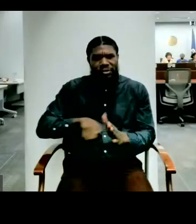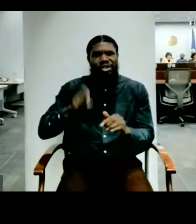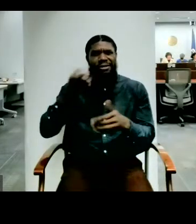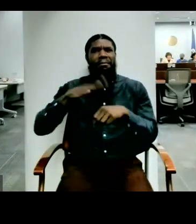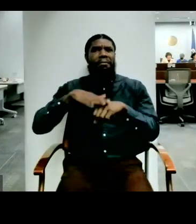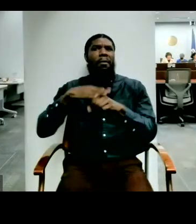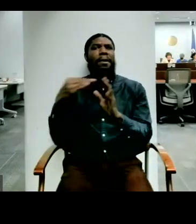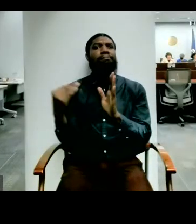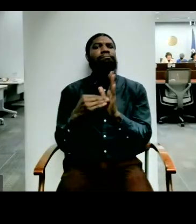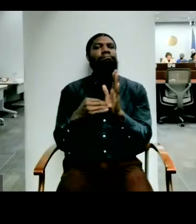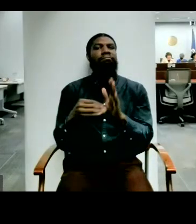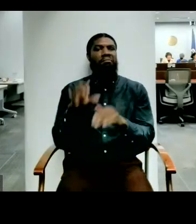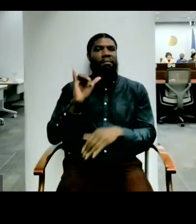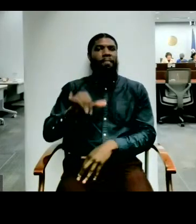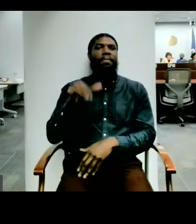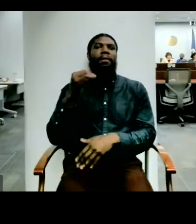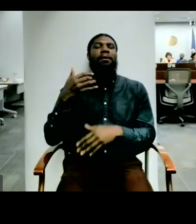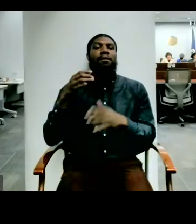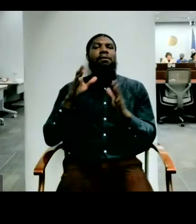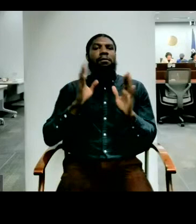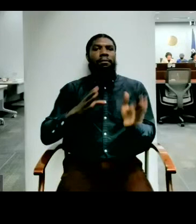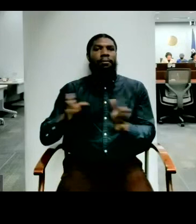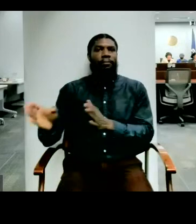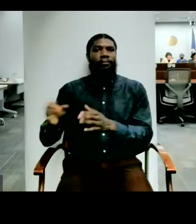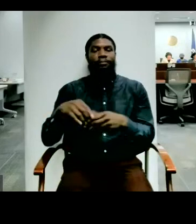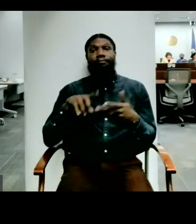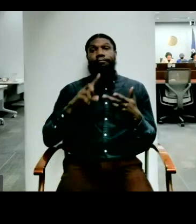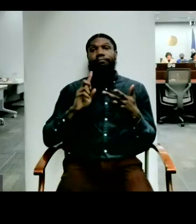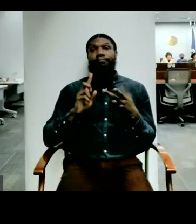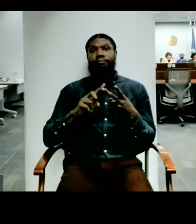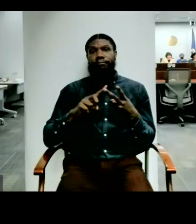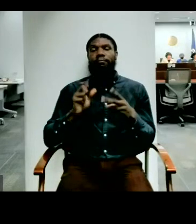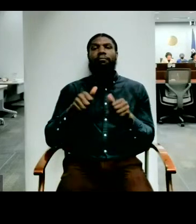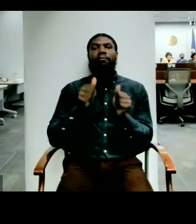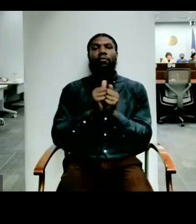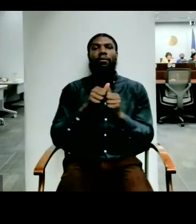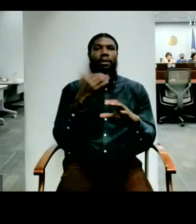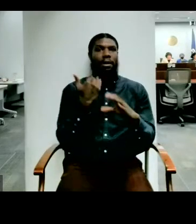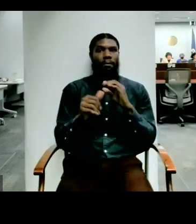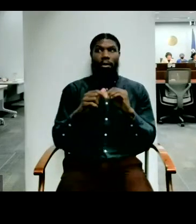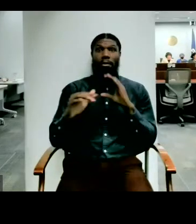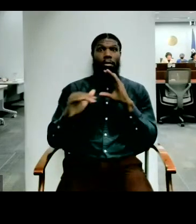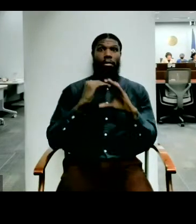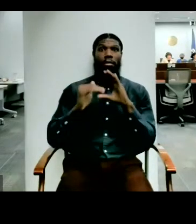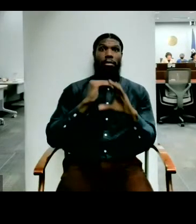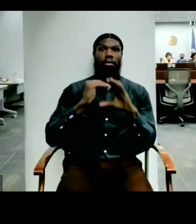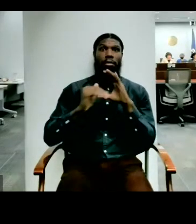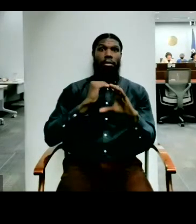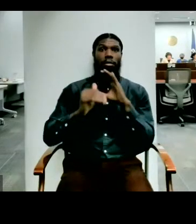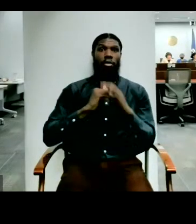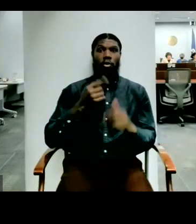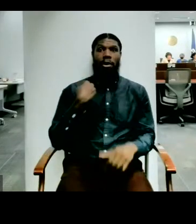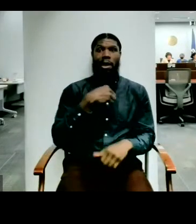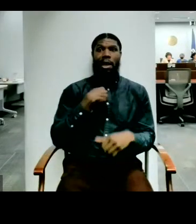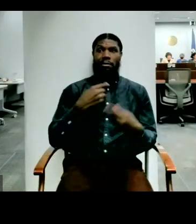The other part too, with an email box emailing to just us here the public doesn't see the benefit of seeing the comments come in